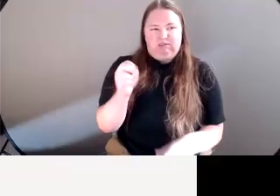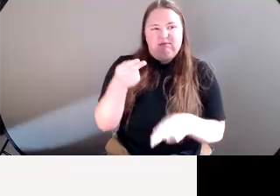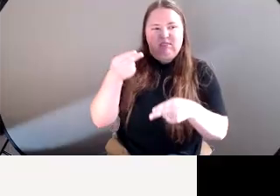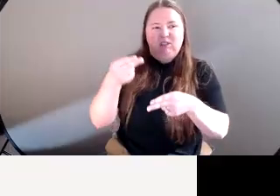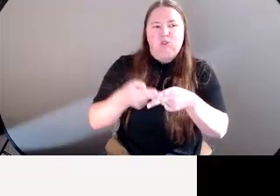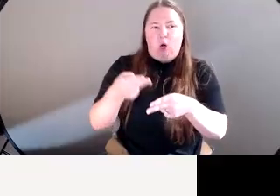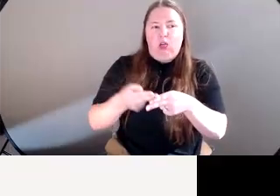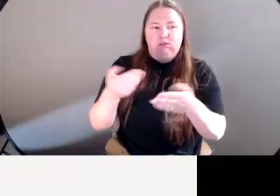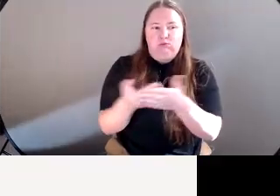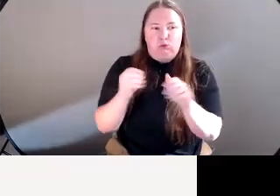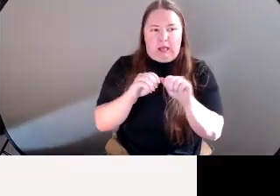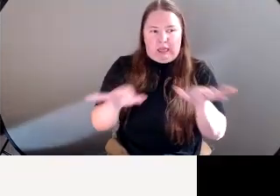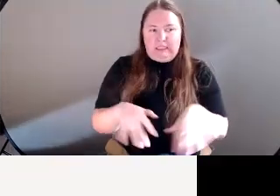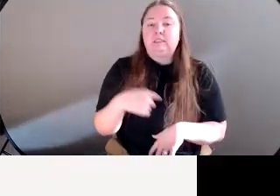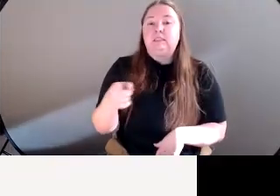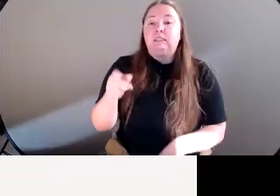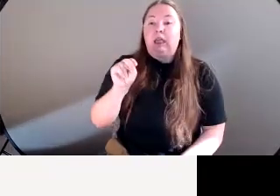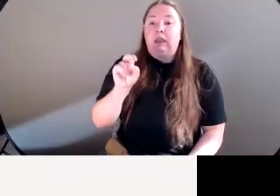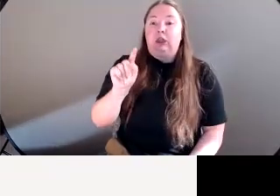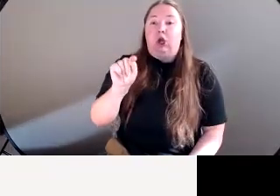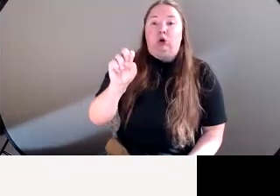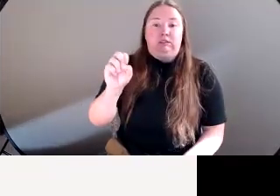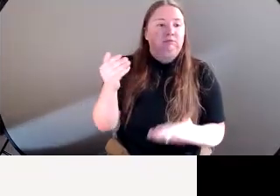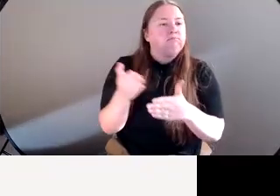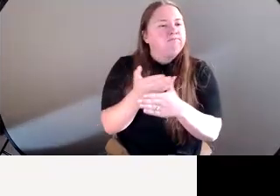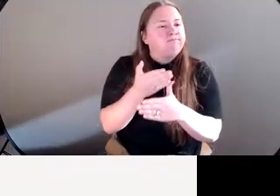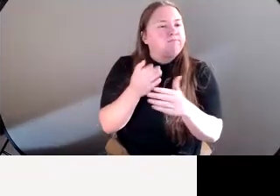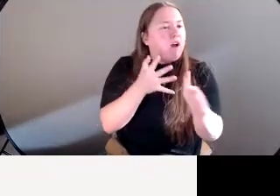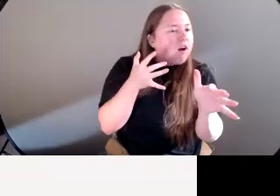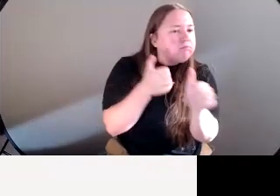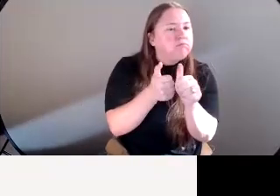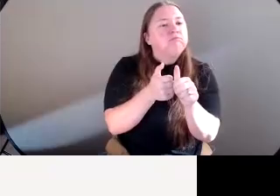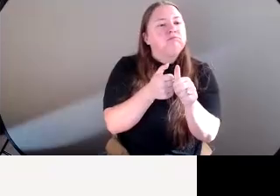In these notes, they share updates about new features,